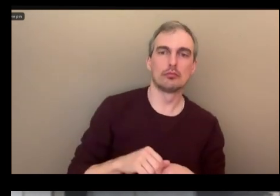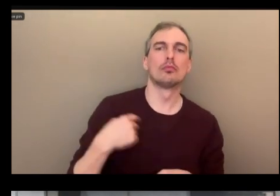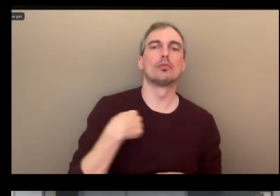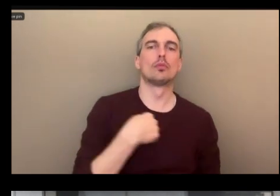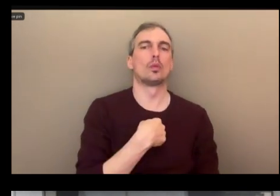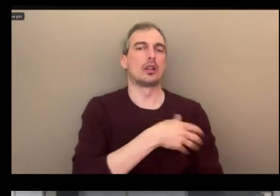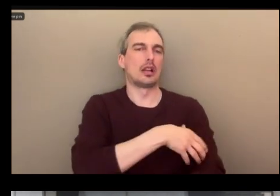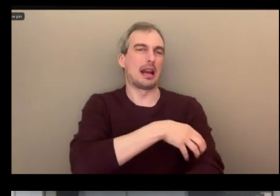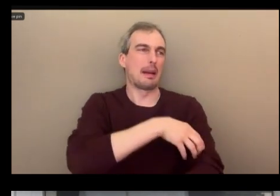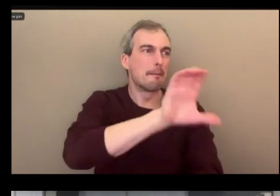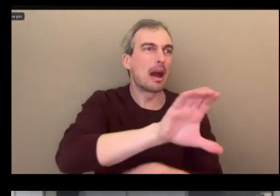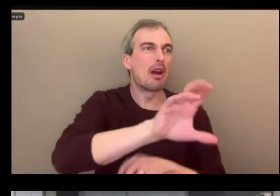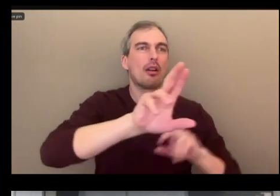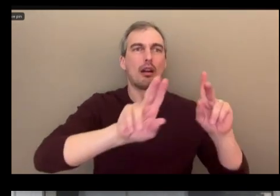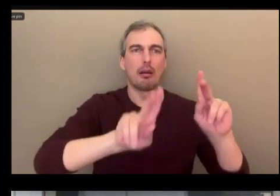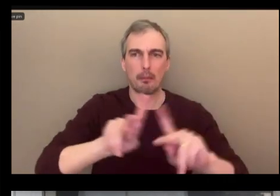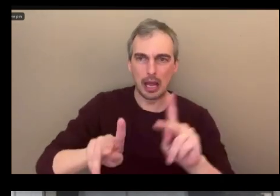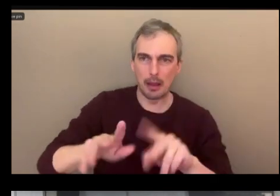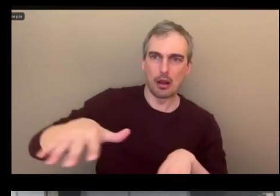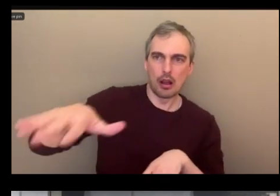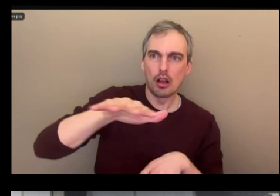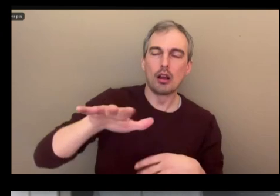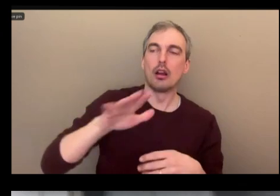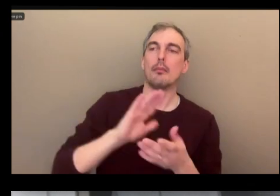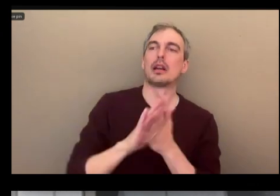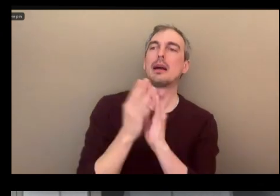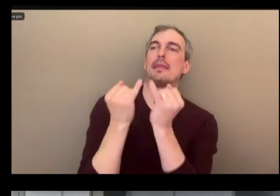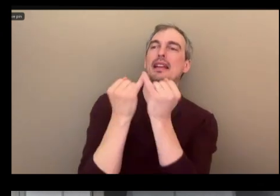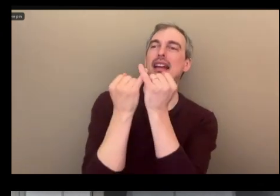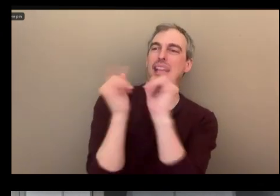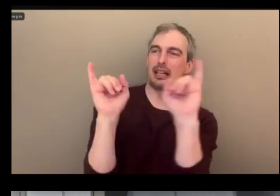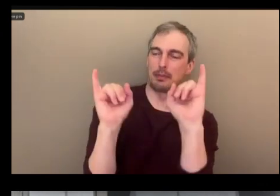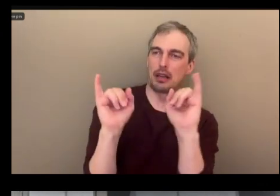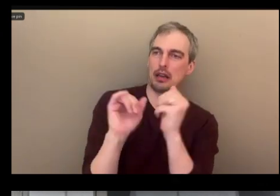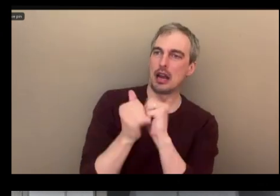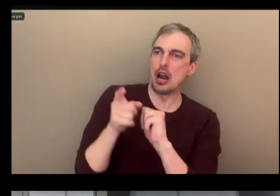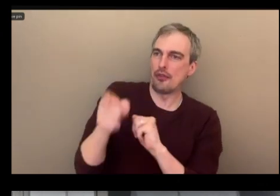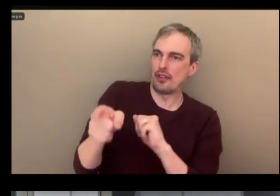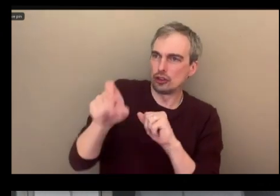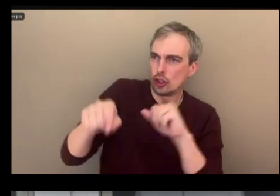At Verizon, people live, work, and play. Accessibility is at the core of that.